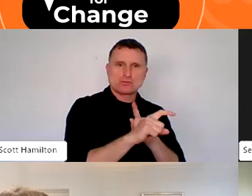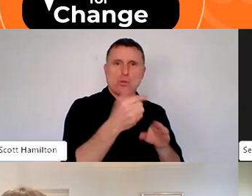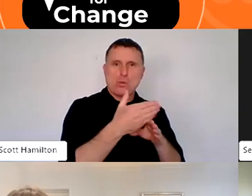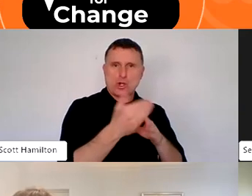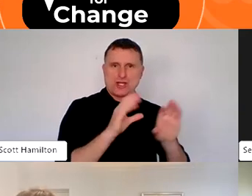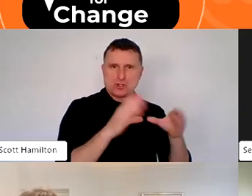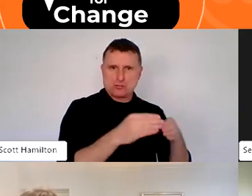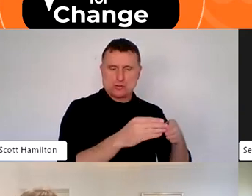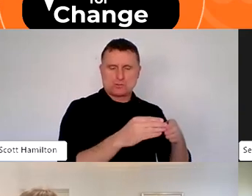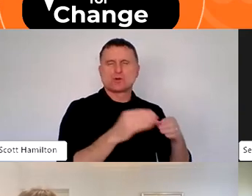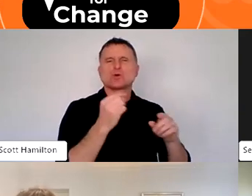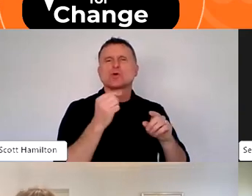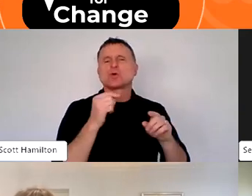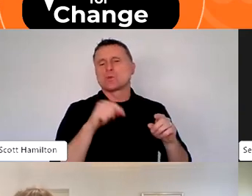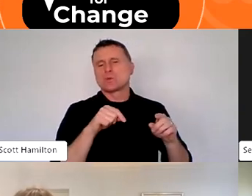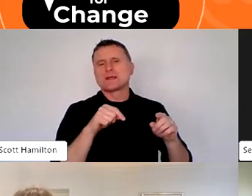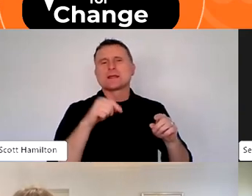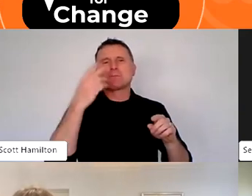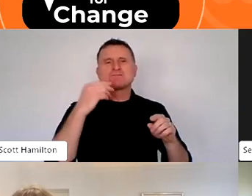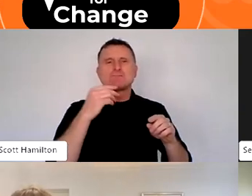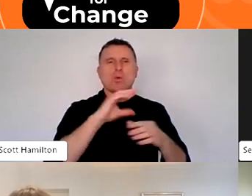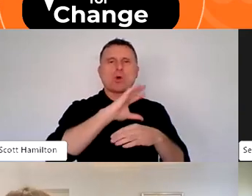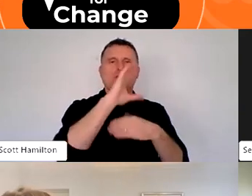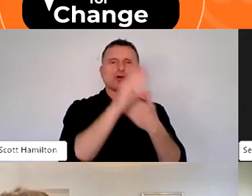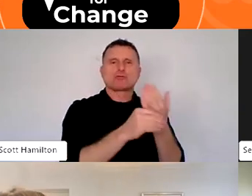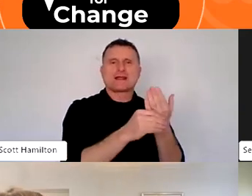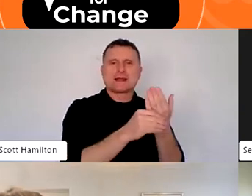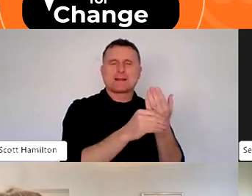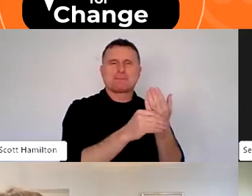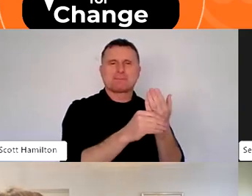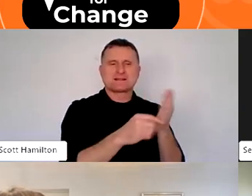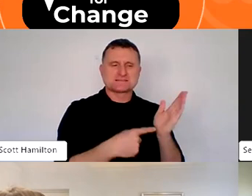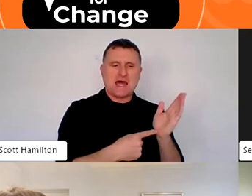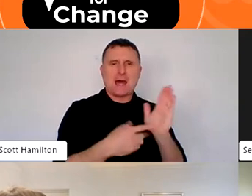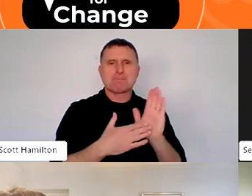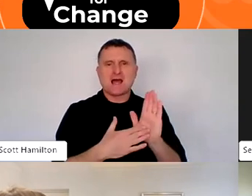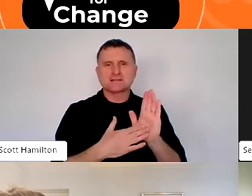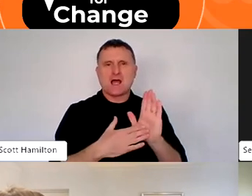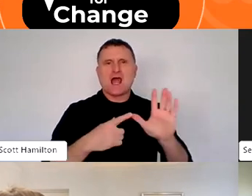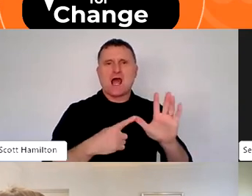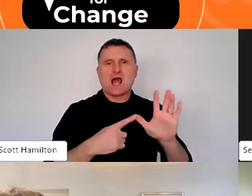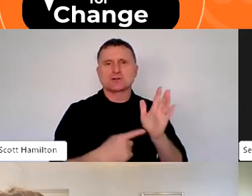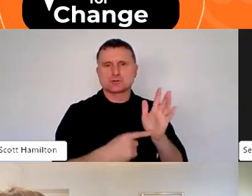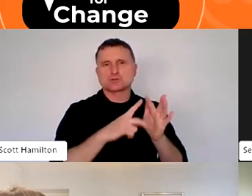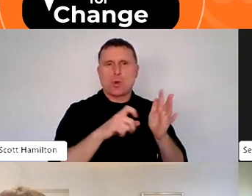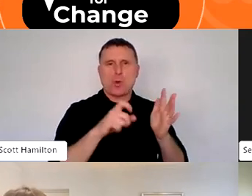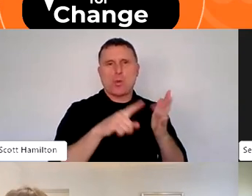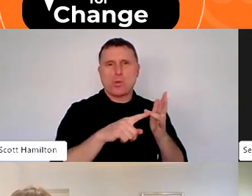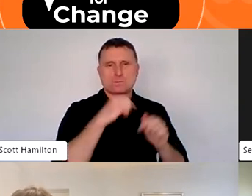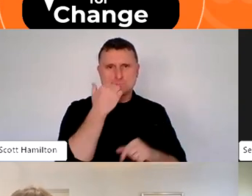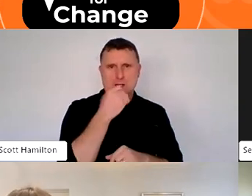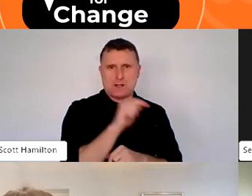refreshed curriculum Te Mātaiaho. This work has a very solid bicultural